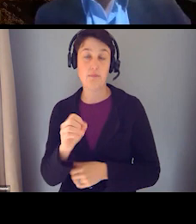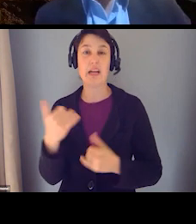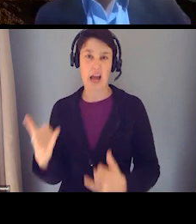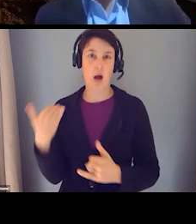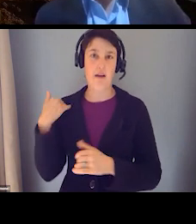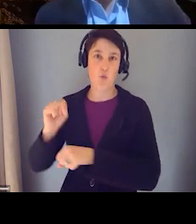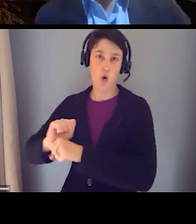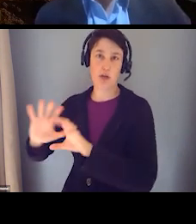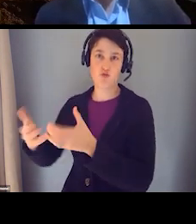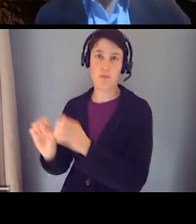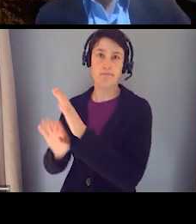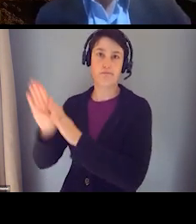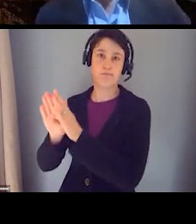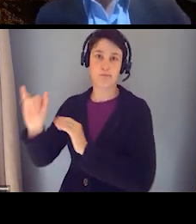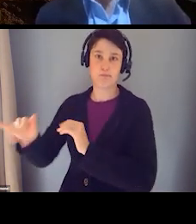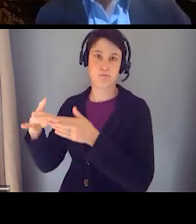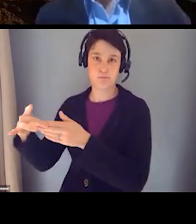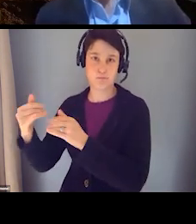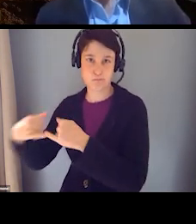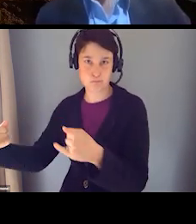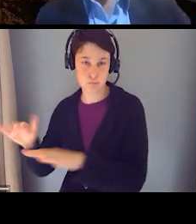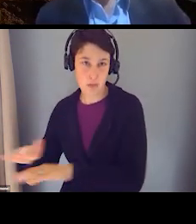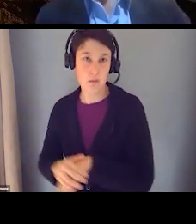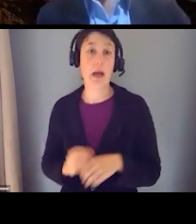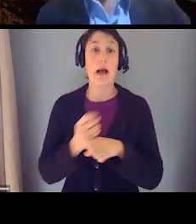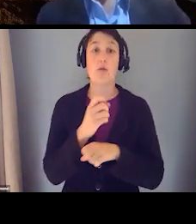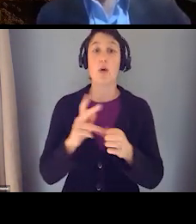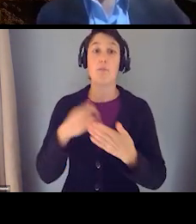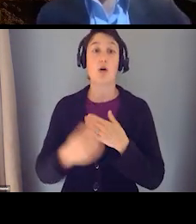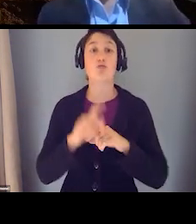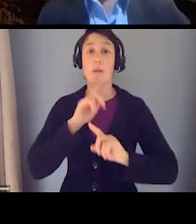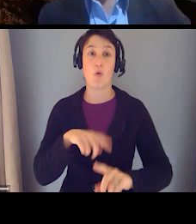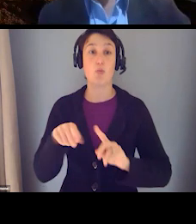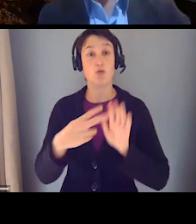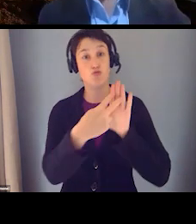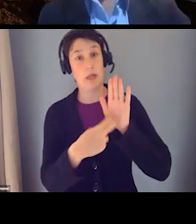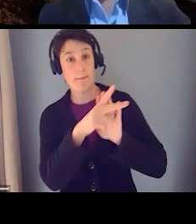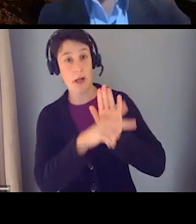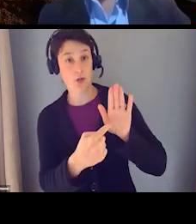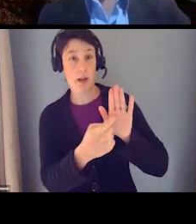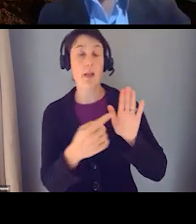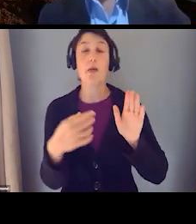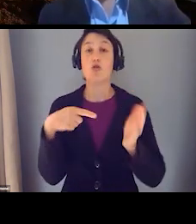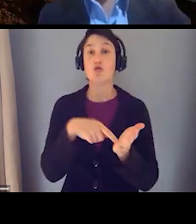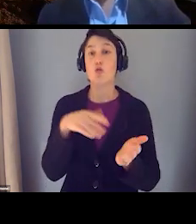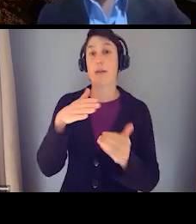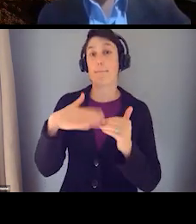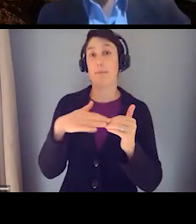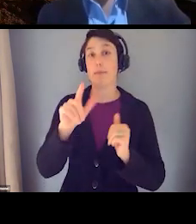Annual project reports are due -- if you read the policy they're due at least 90 days prior to the end of the budget period.